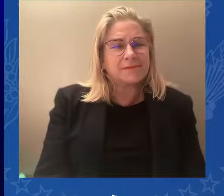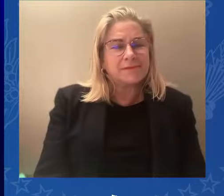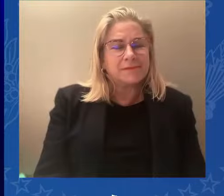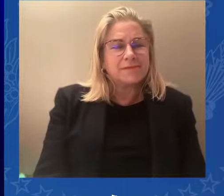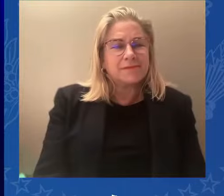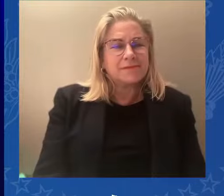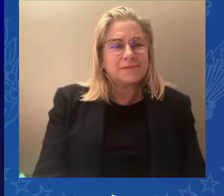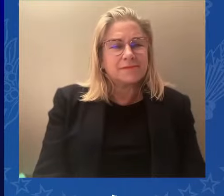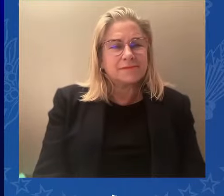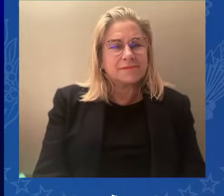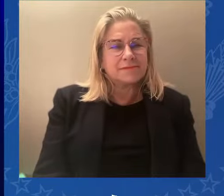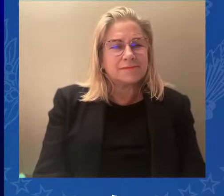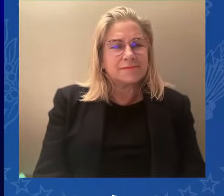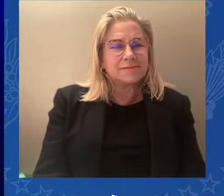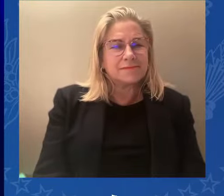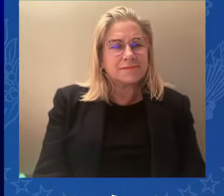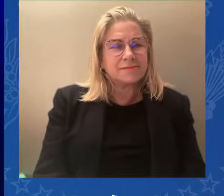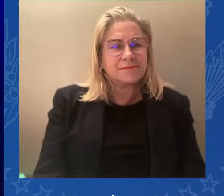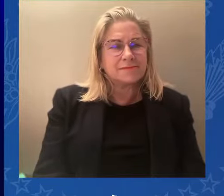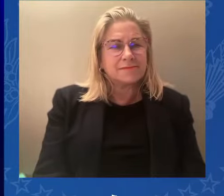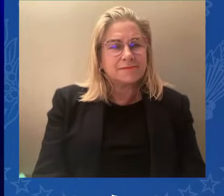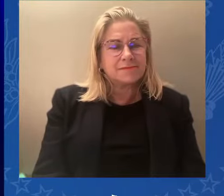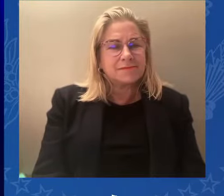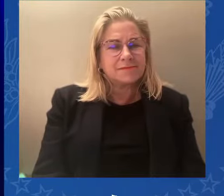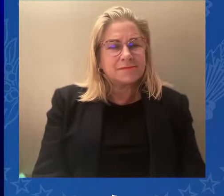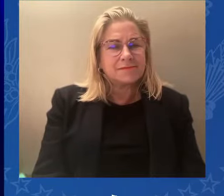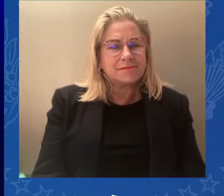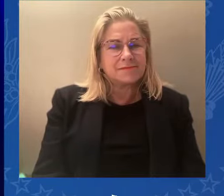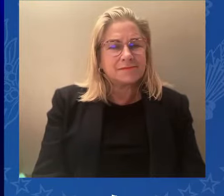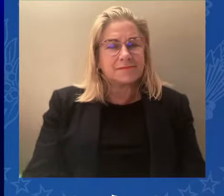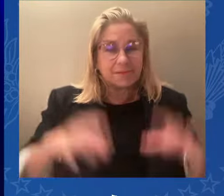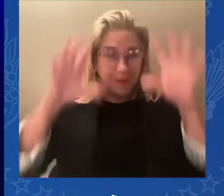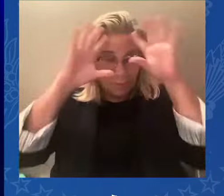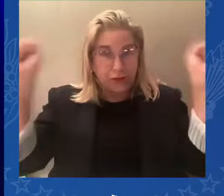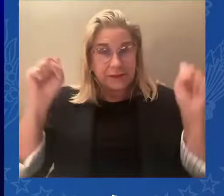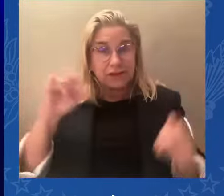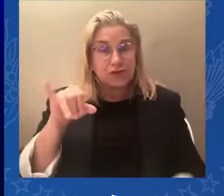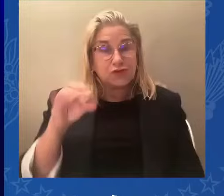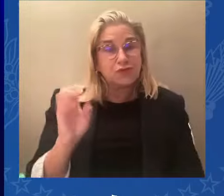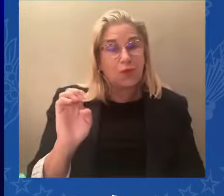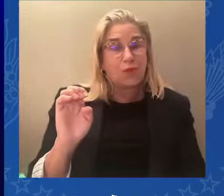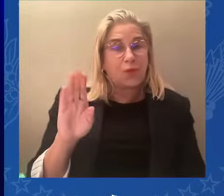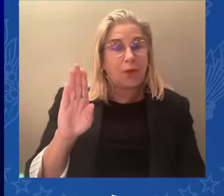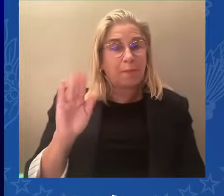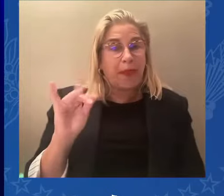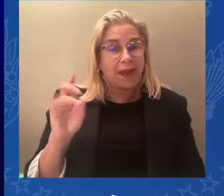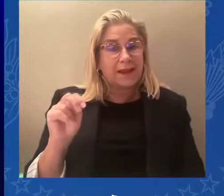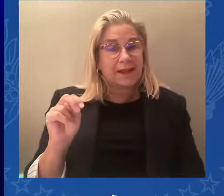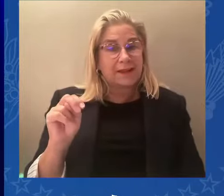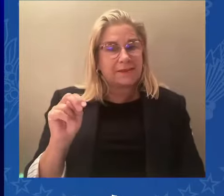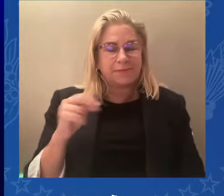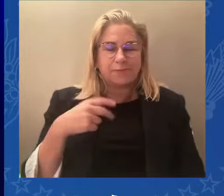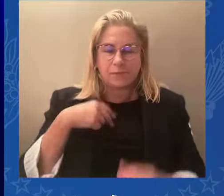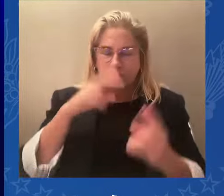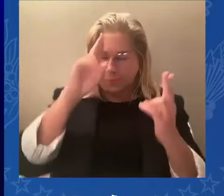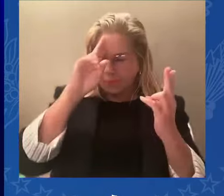Male Speaker: President Joe Biden. Tonight, we honor a leader whose enduring commitment to justice, equity and opportunity has left an indelible mark